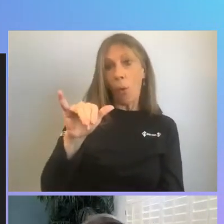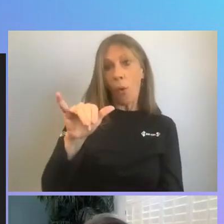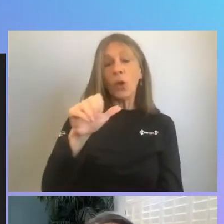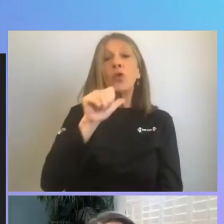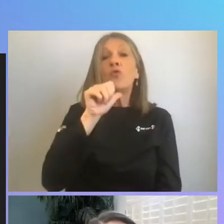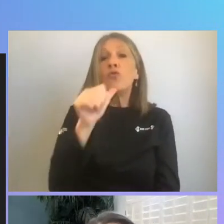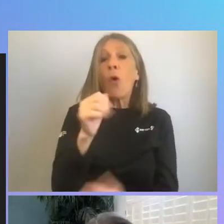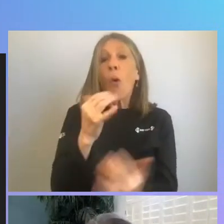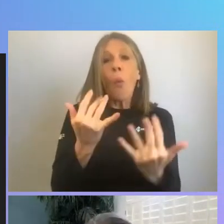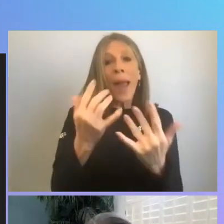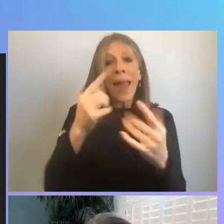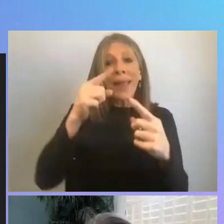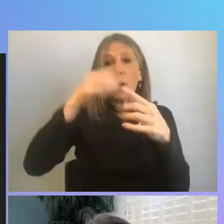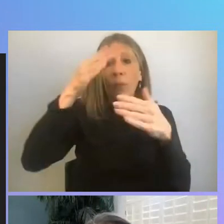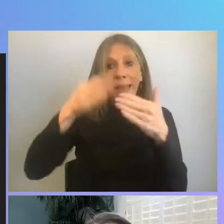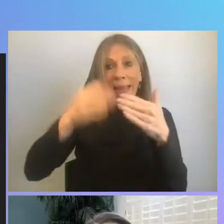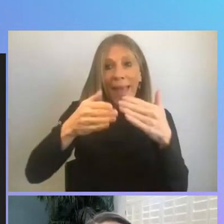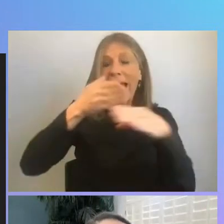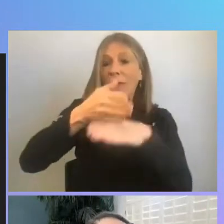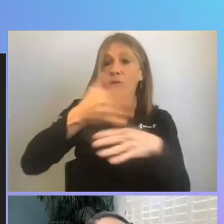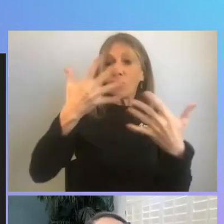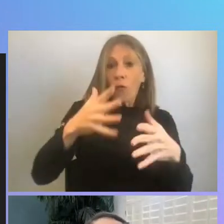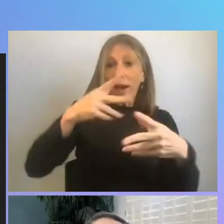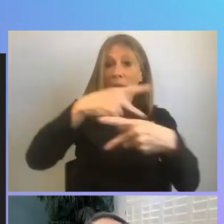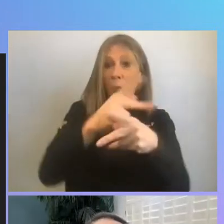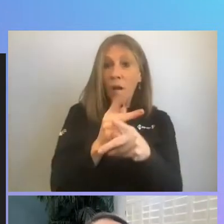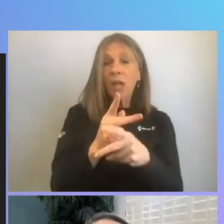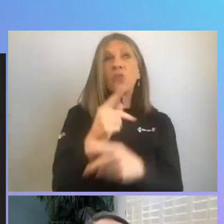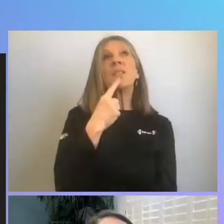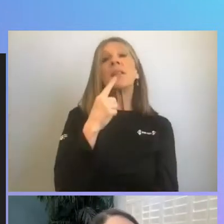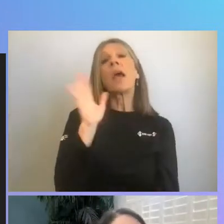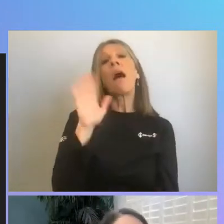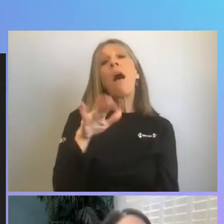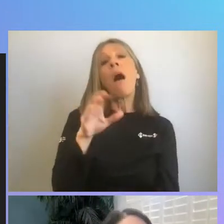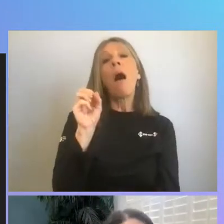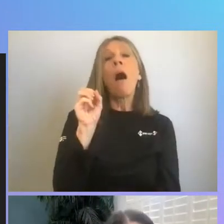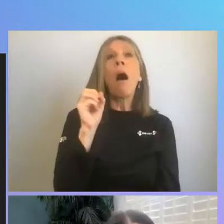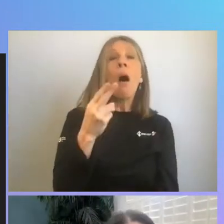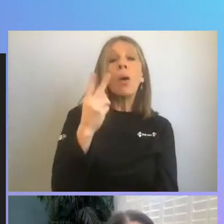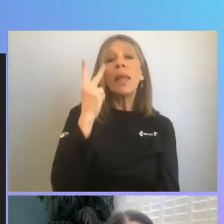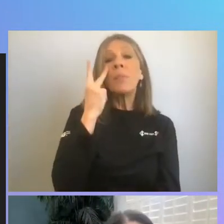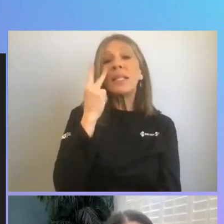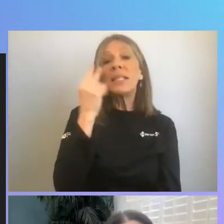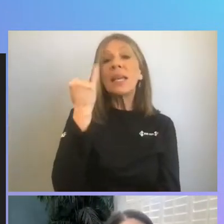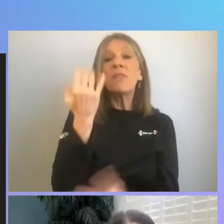production to go, oh, let me see if it's secure. That's not the